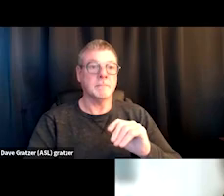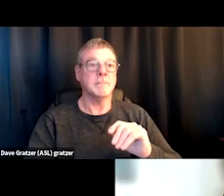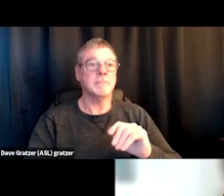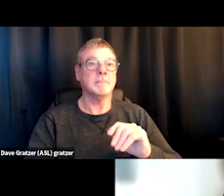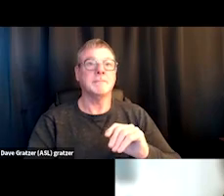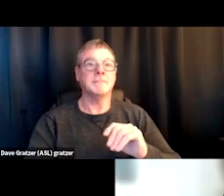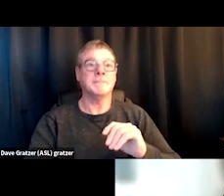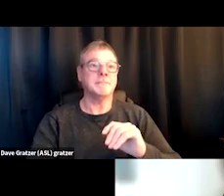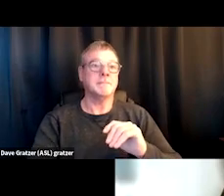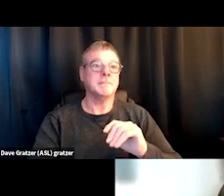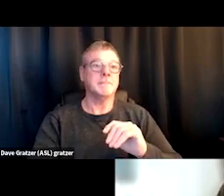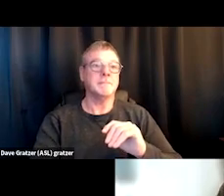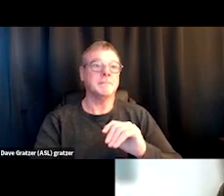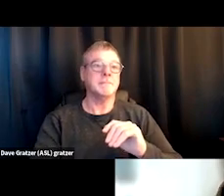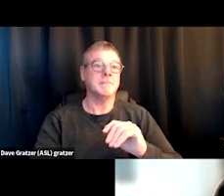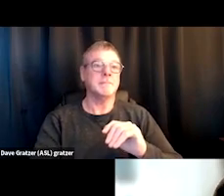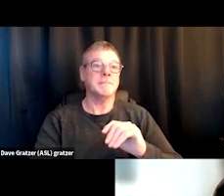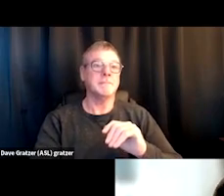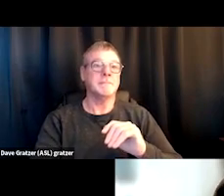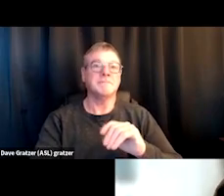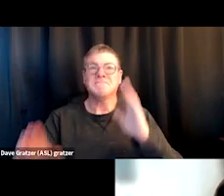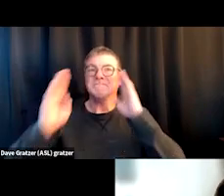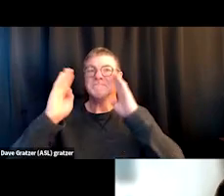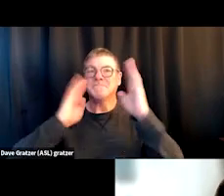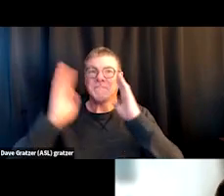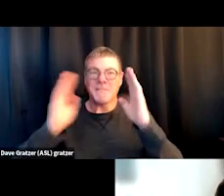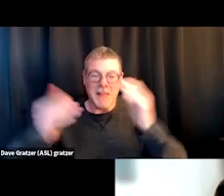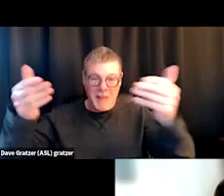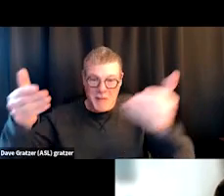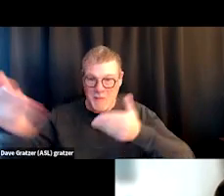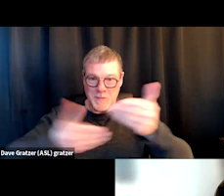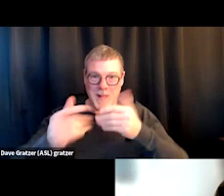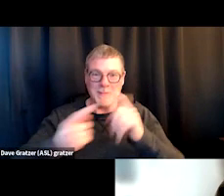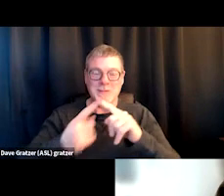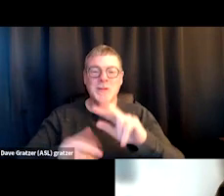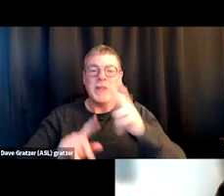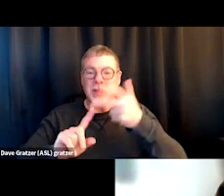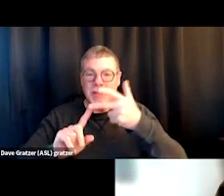Hi, everybody, and welcome to the third session of this learning community